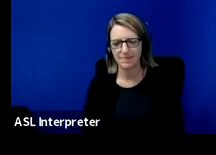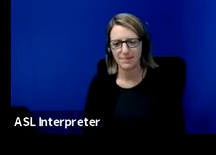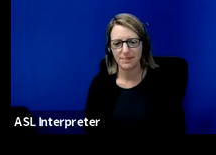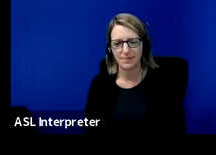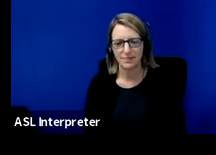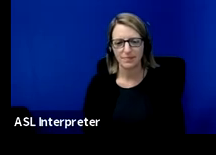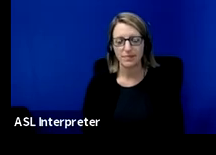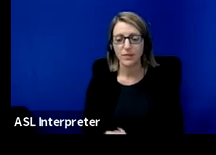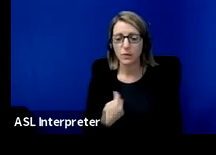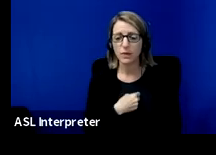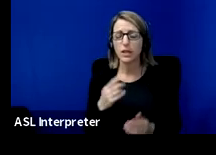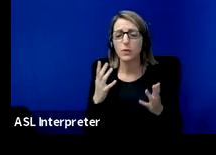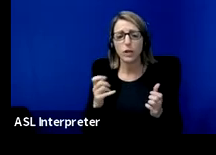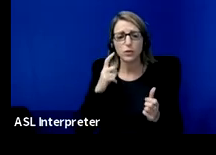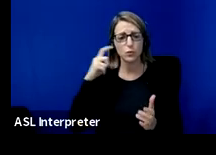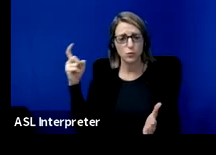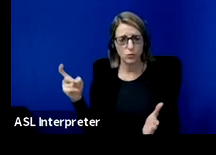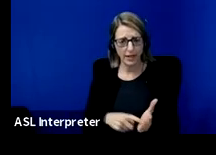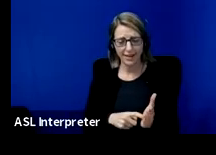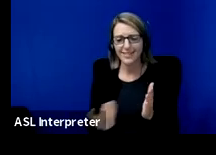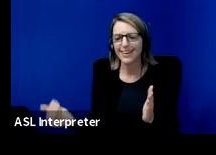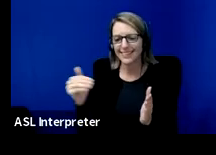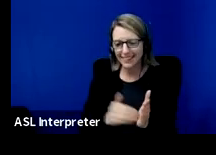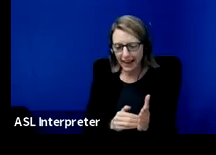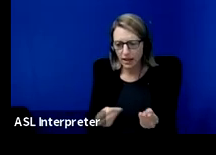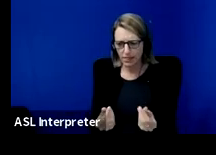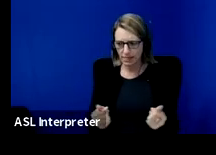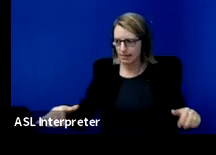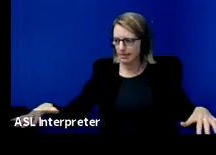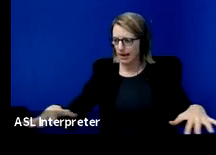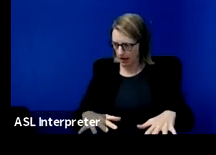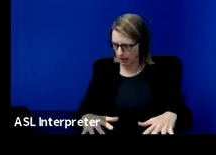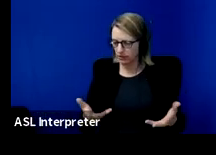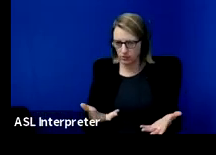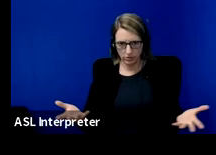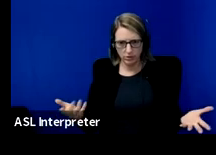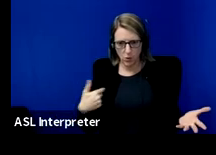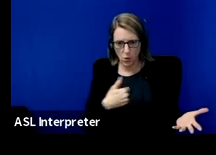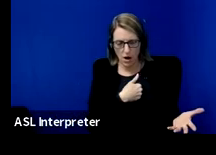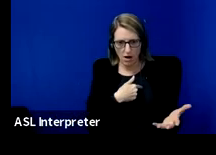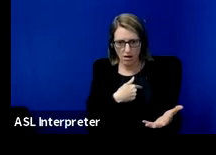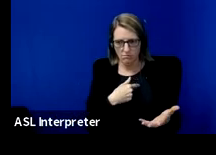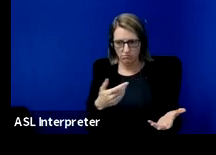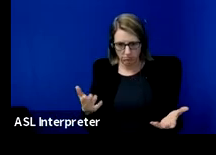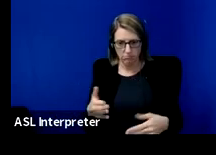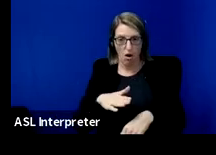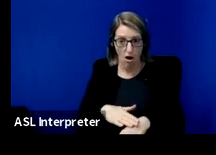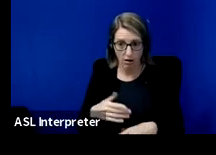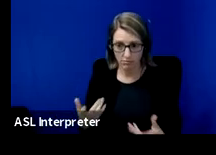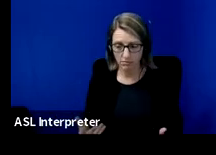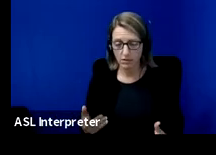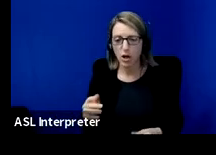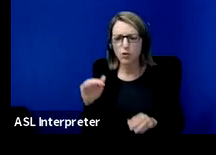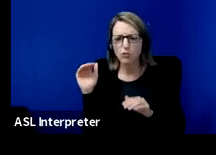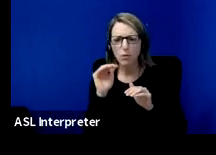ESD 112-- Kristina Wambold: We just wanted to recognize again the land that we are on and remind you to do this when your own students